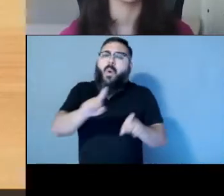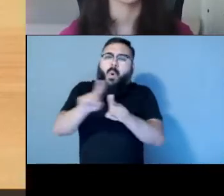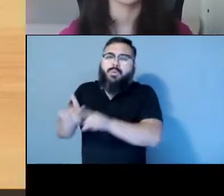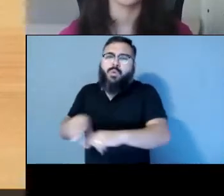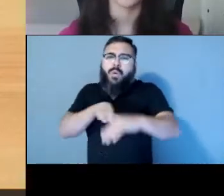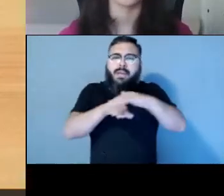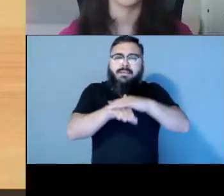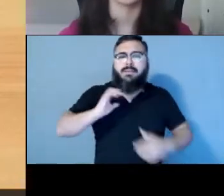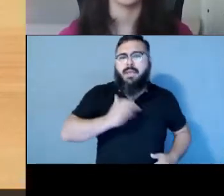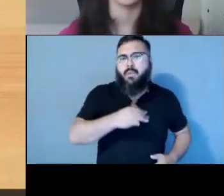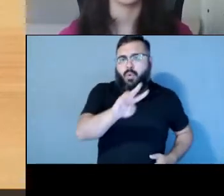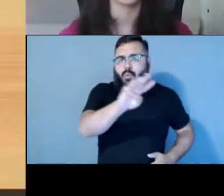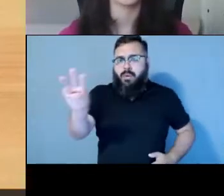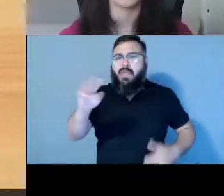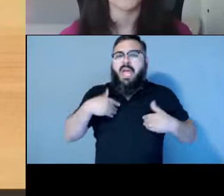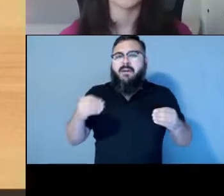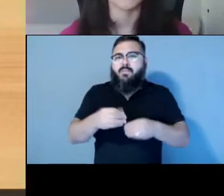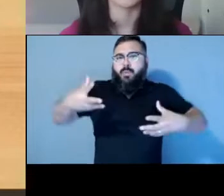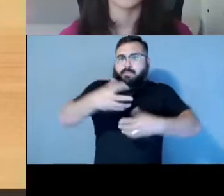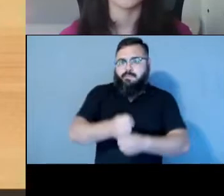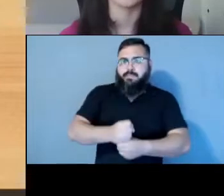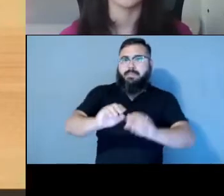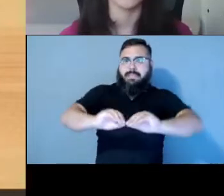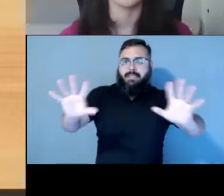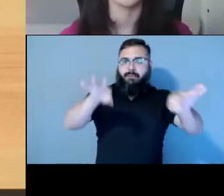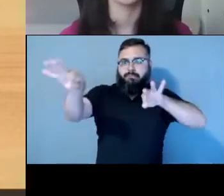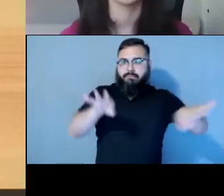which gives a more comprehensive and clear view of the types of services that we offer.